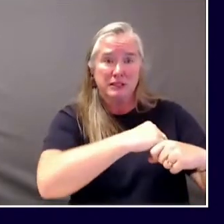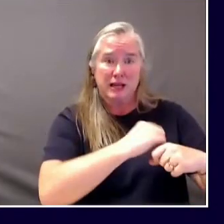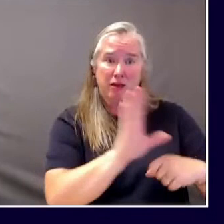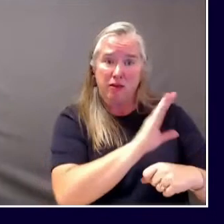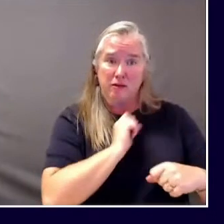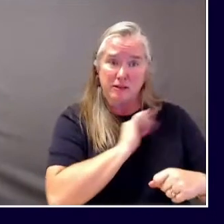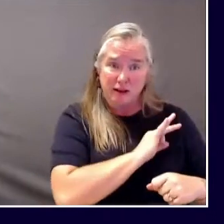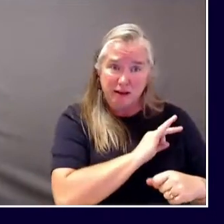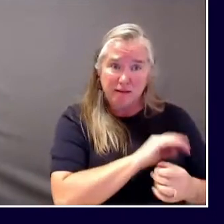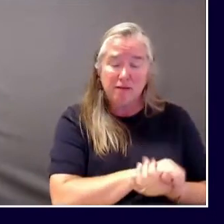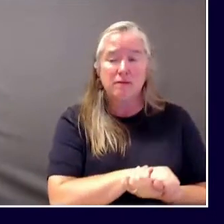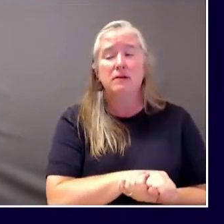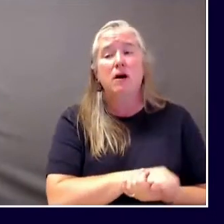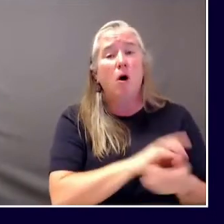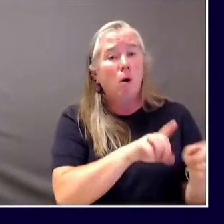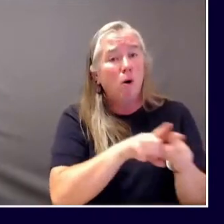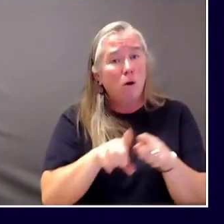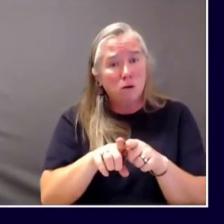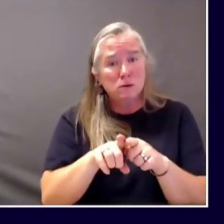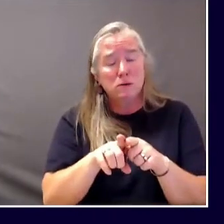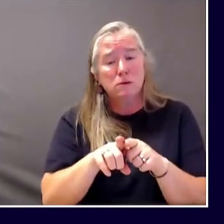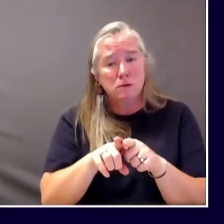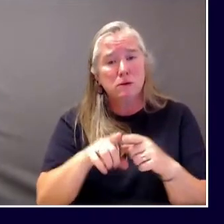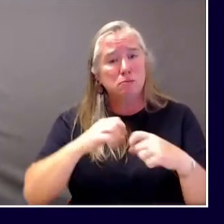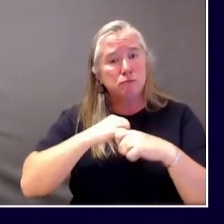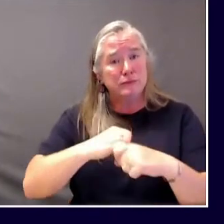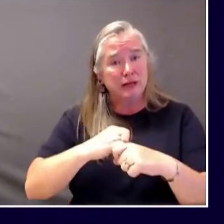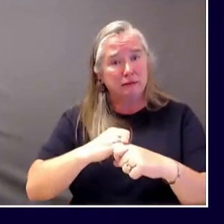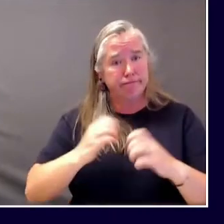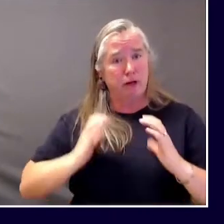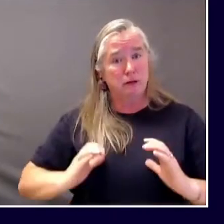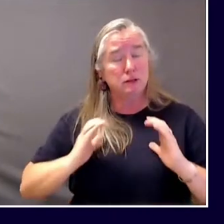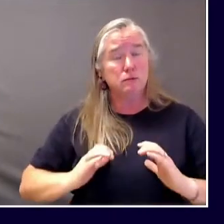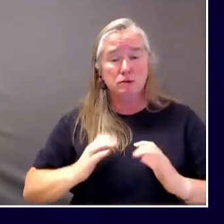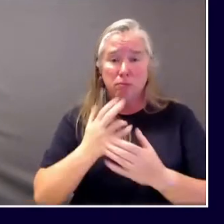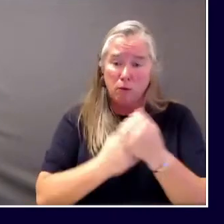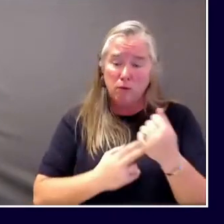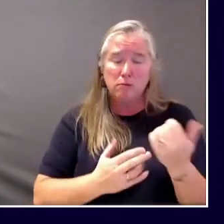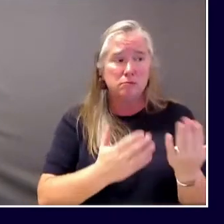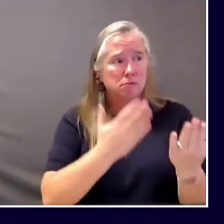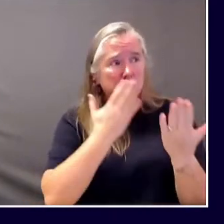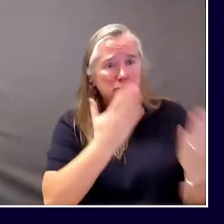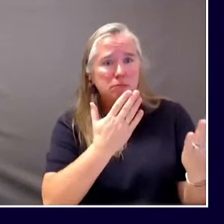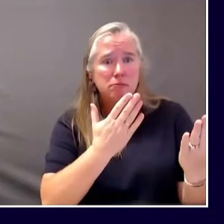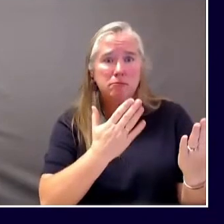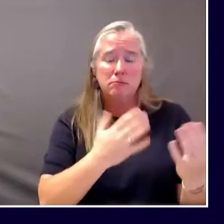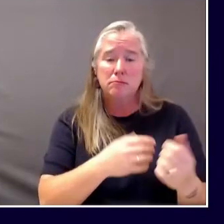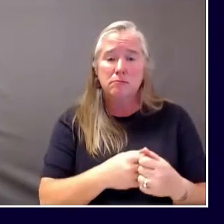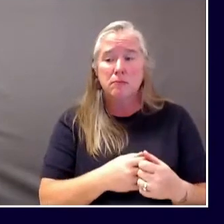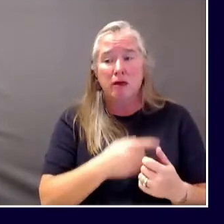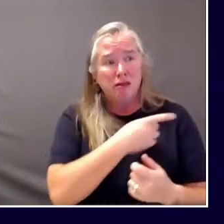staff and for the sake of their